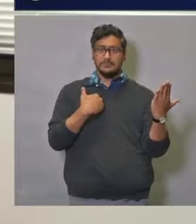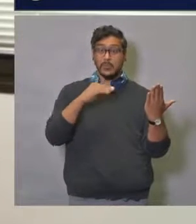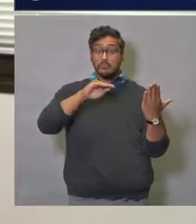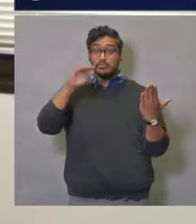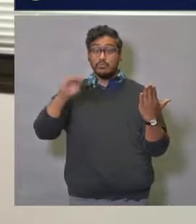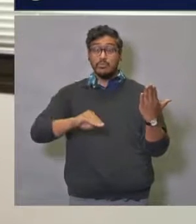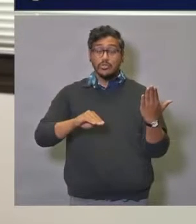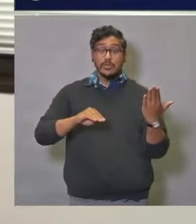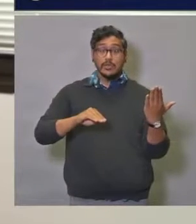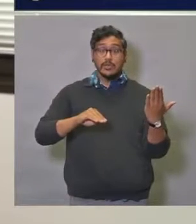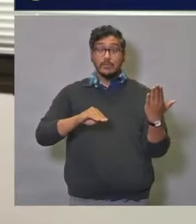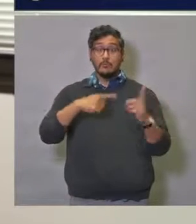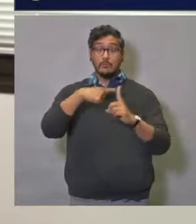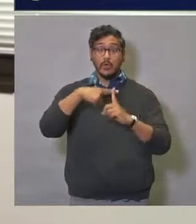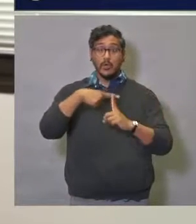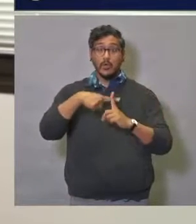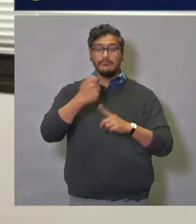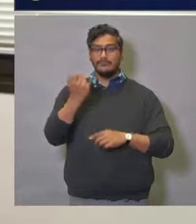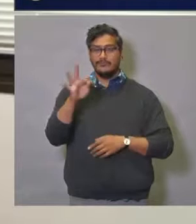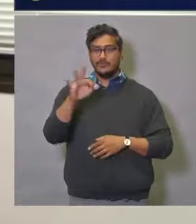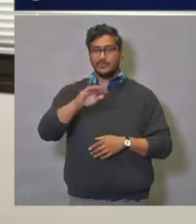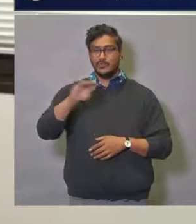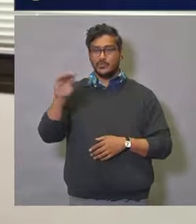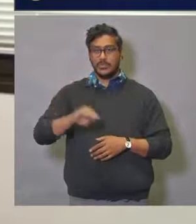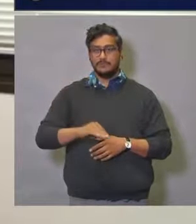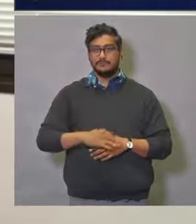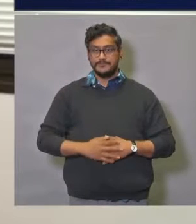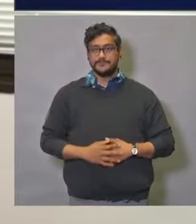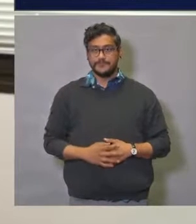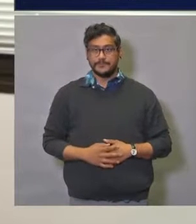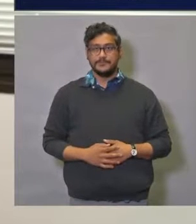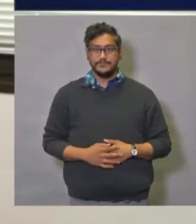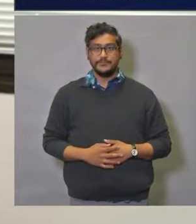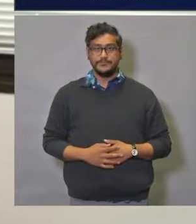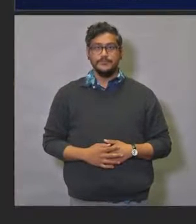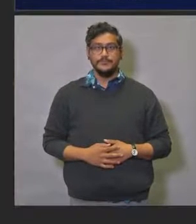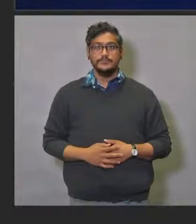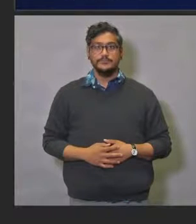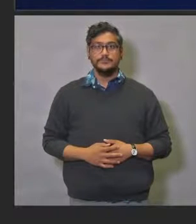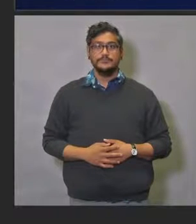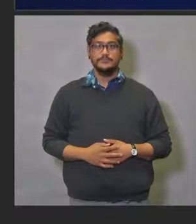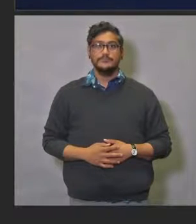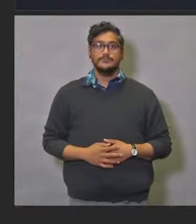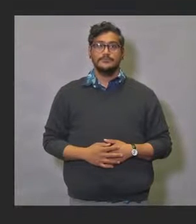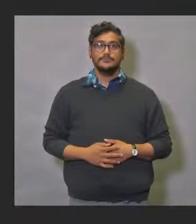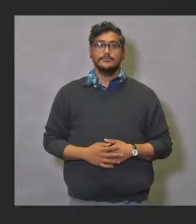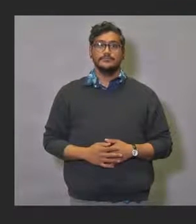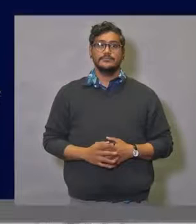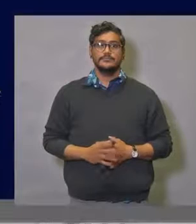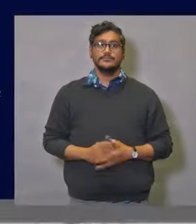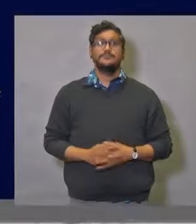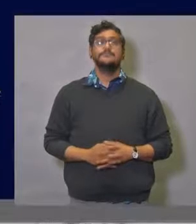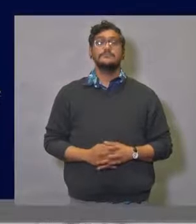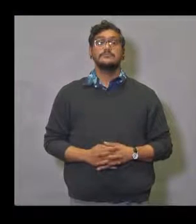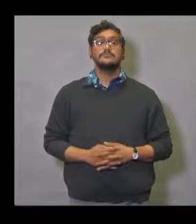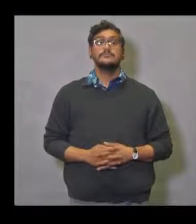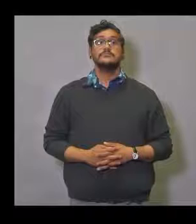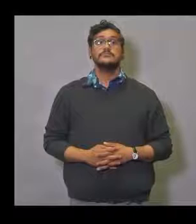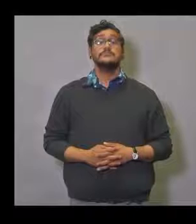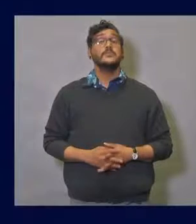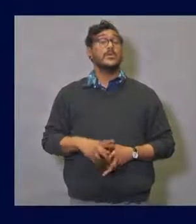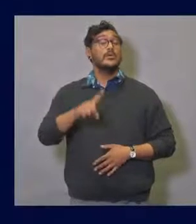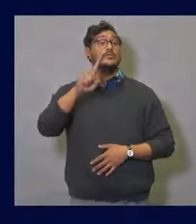A MÁS DE 6 MILLONES DE PERSONAS